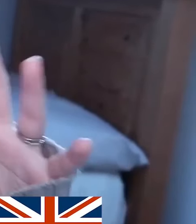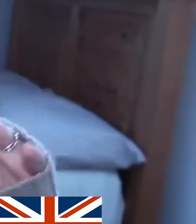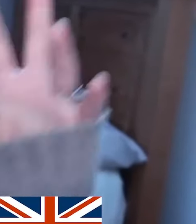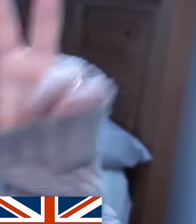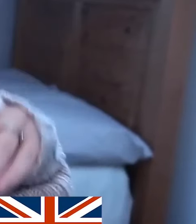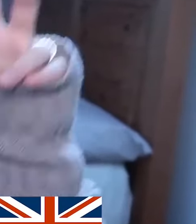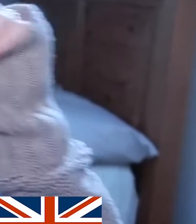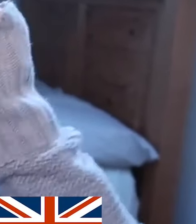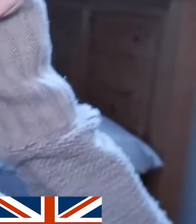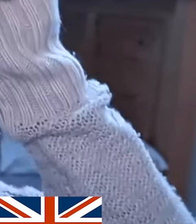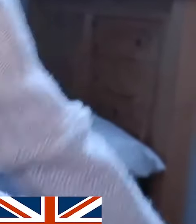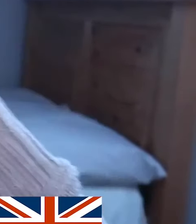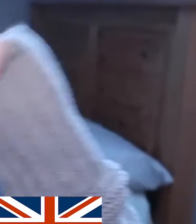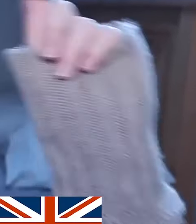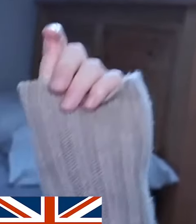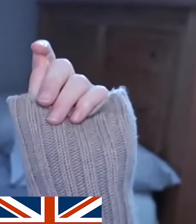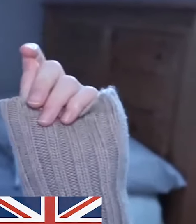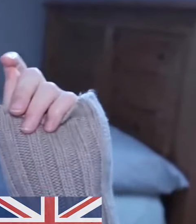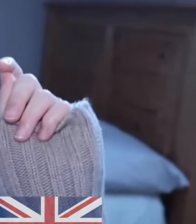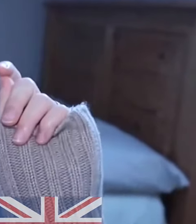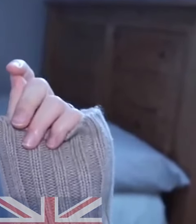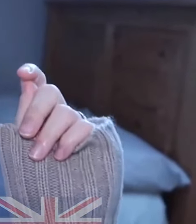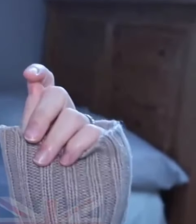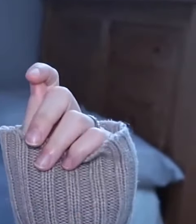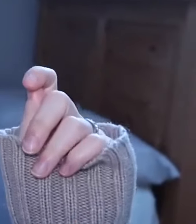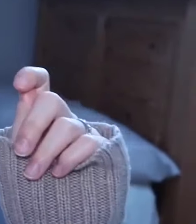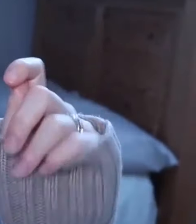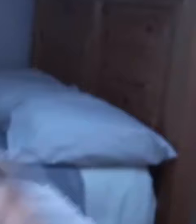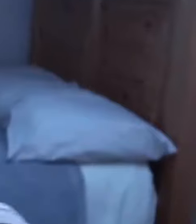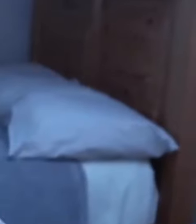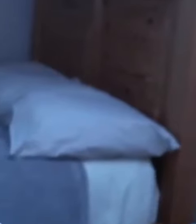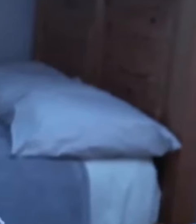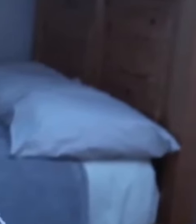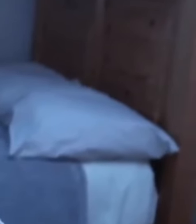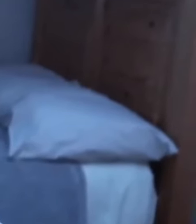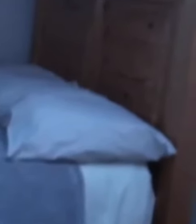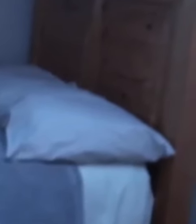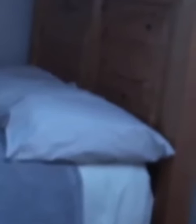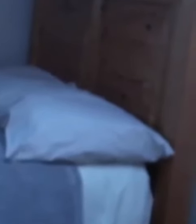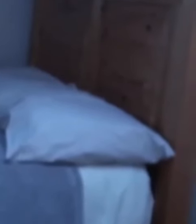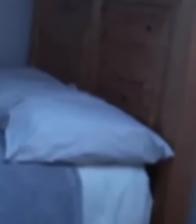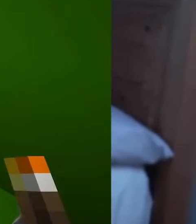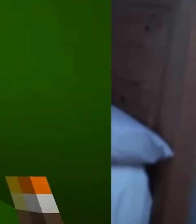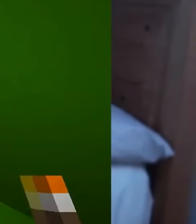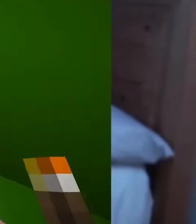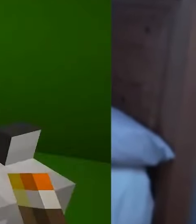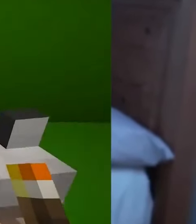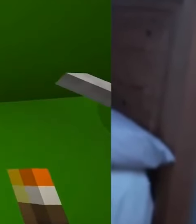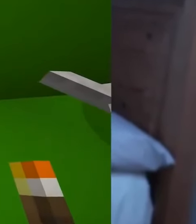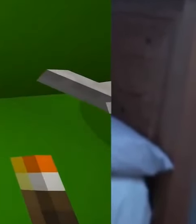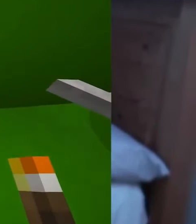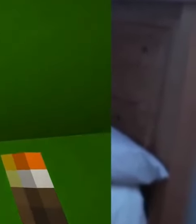SO I DON'T KNOW IF I MENTIONED THIS ALREADY BUT I REALLY WANT TO USE THE MINECRAFT HEARTS THAT COME OUT FROM THE